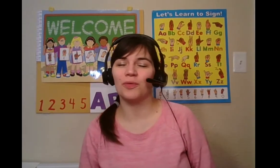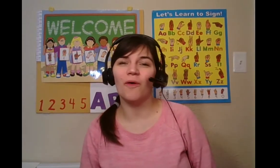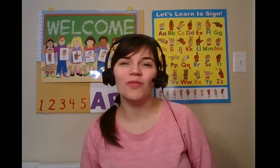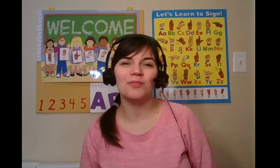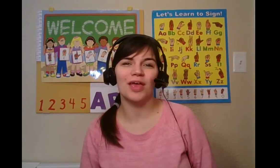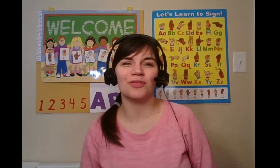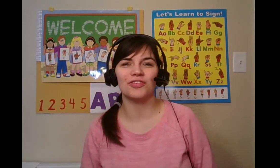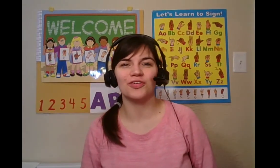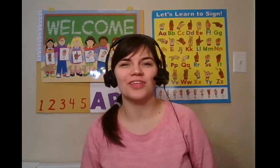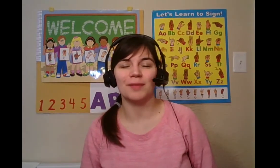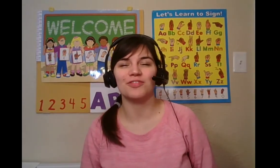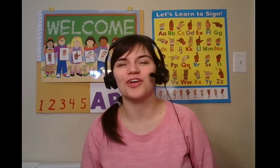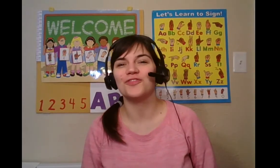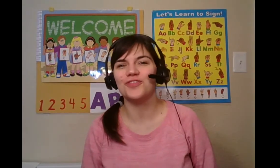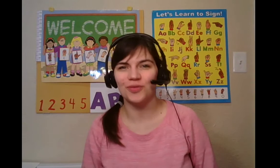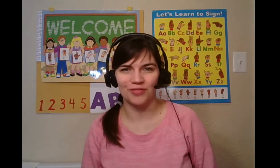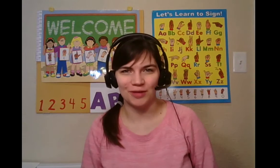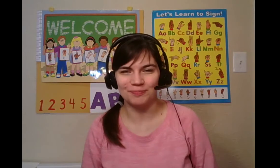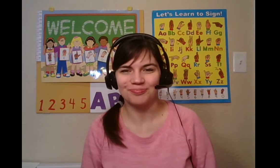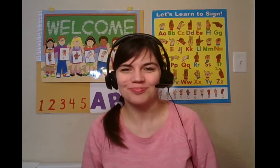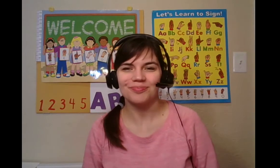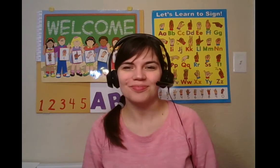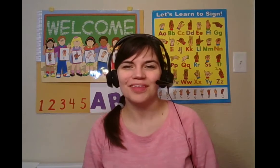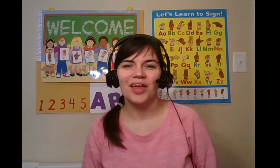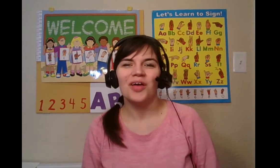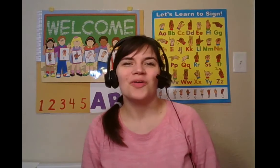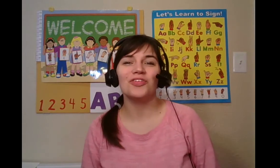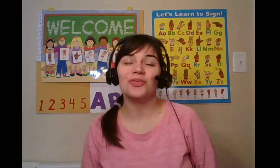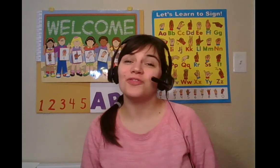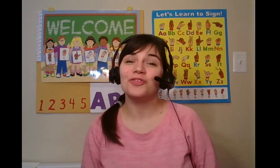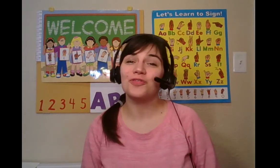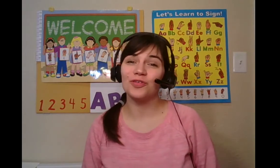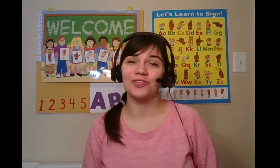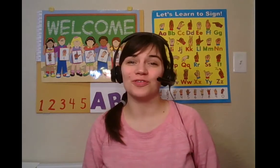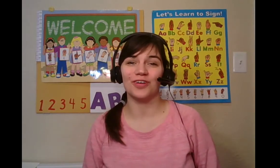only be able to learn the names for a few of them. We'll do a few fruits first.